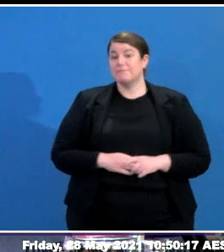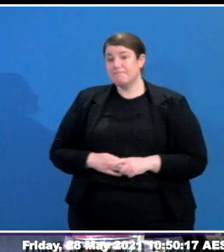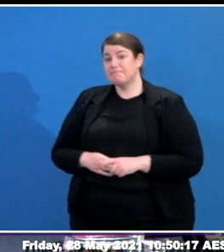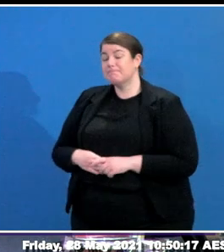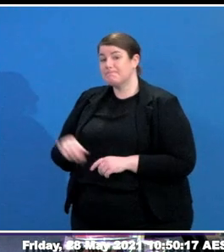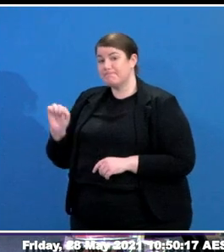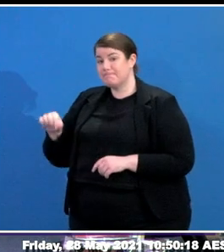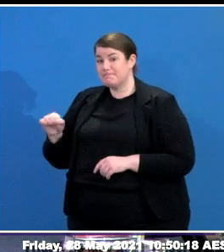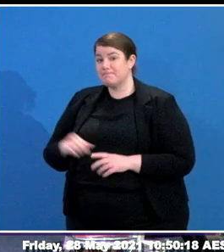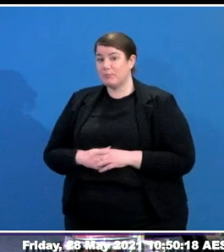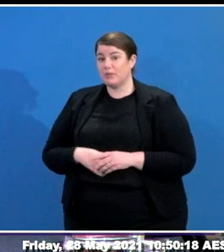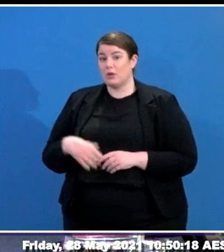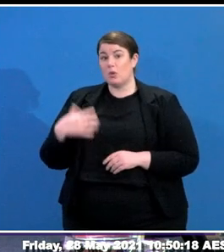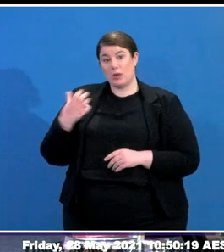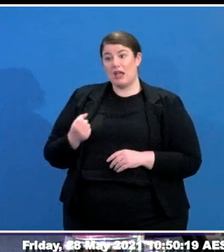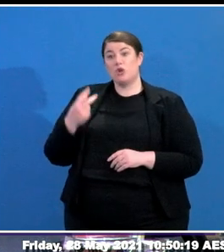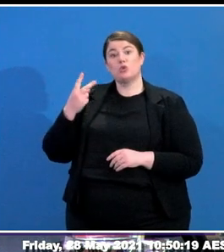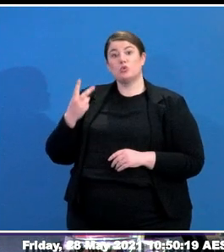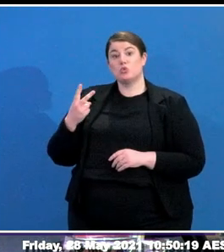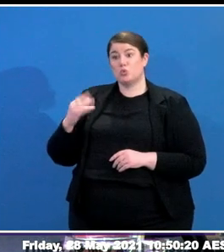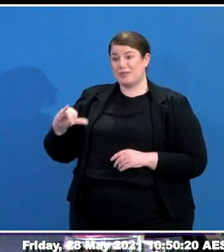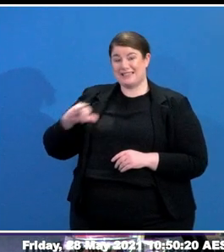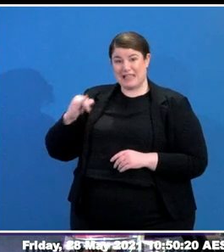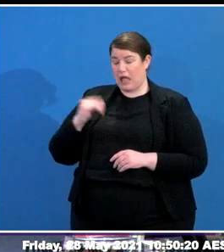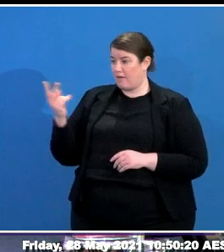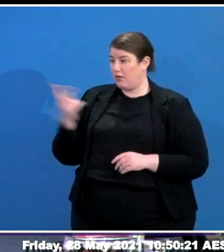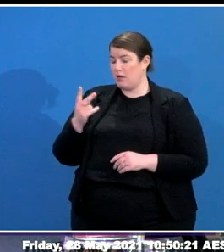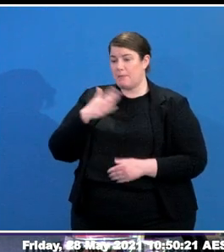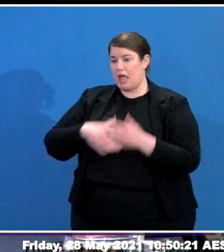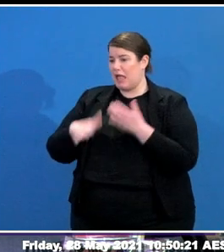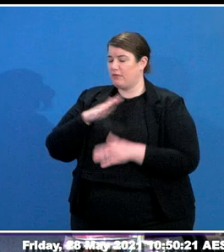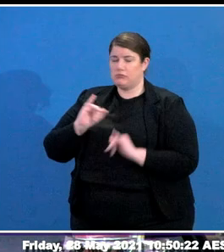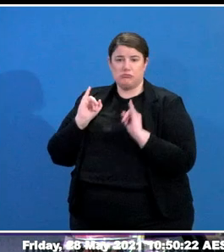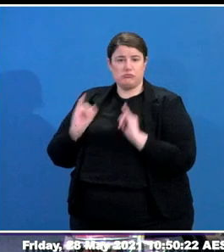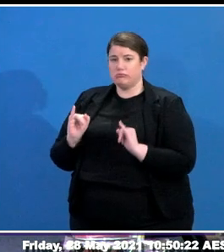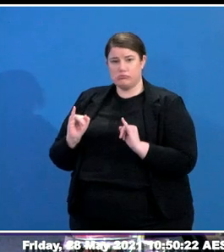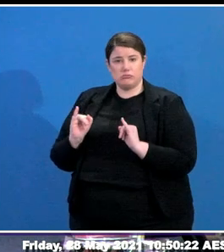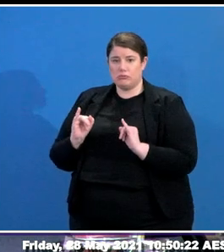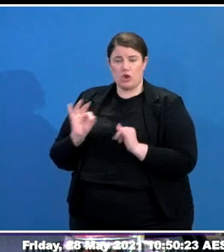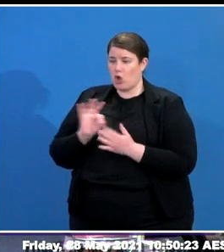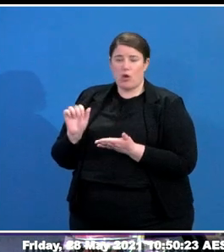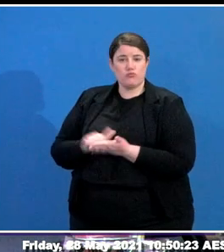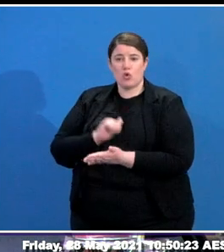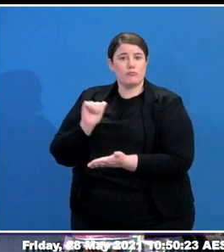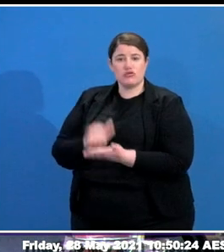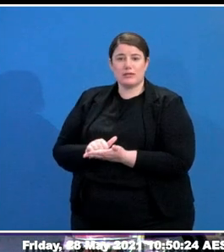We had two staff who acted totally inappropriately, and created a very